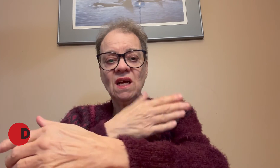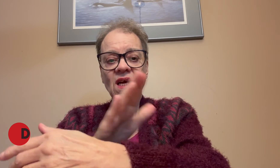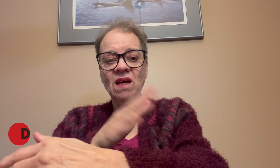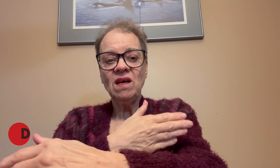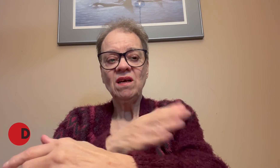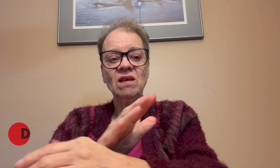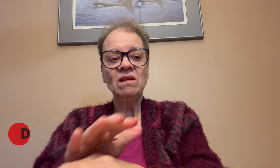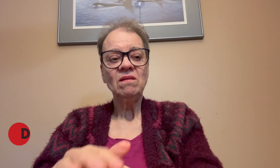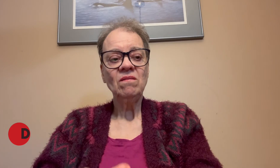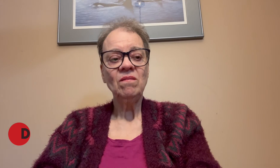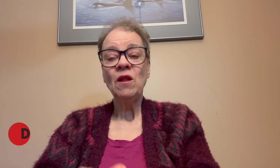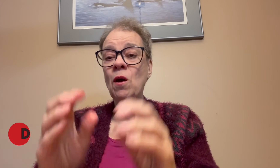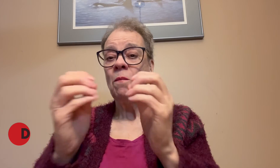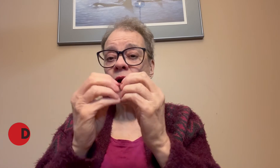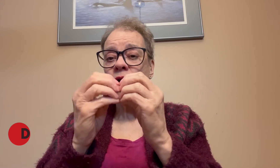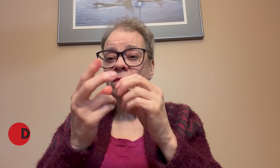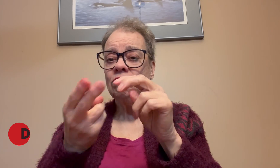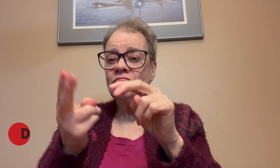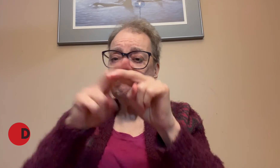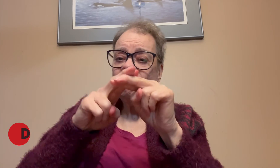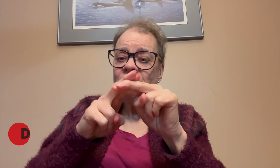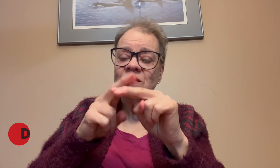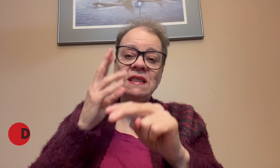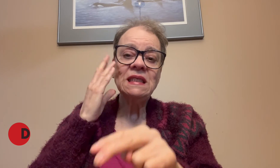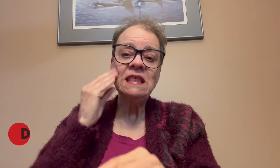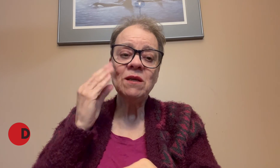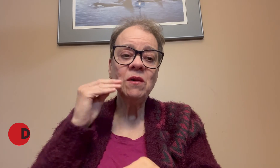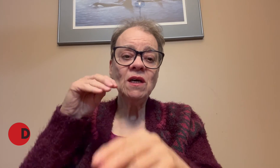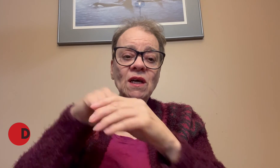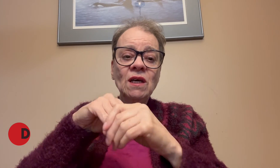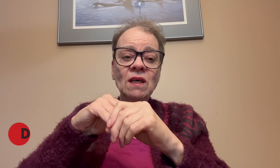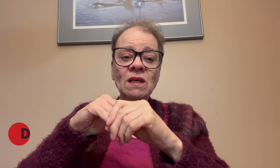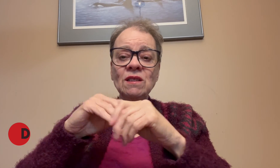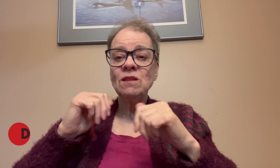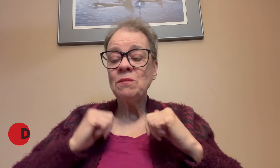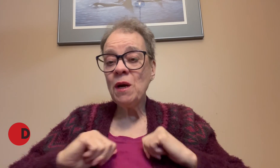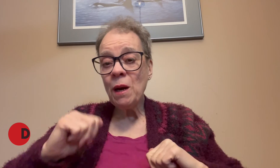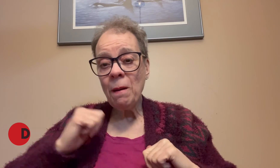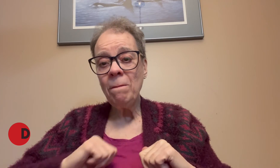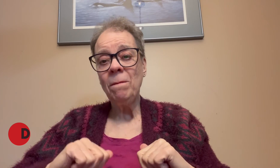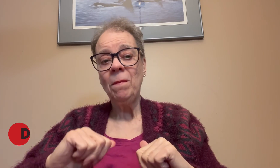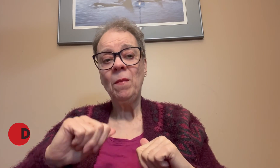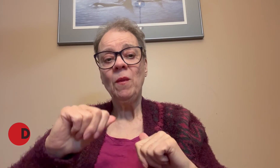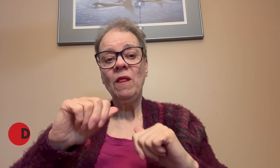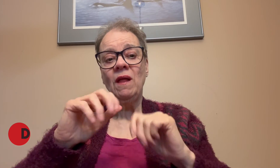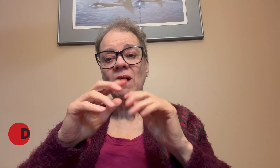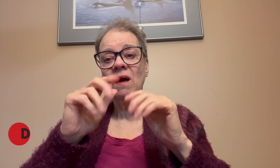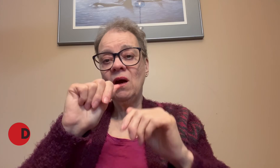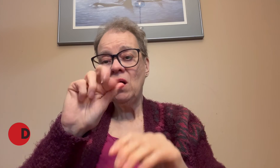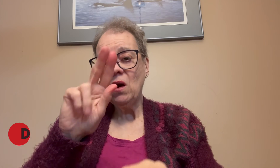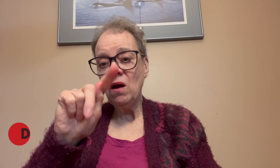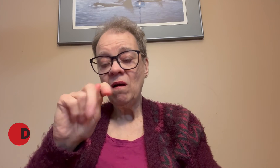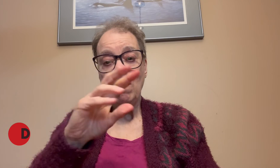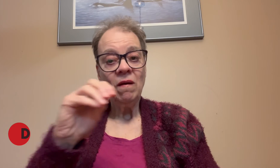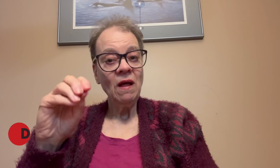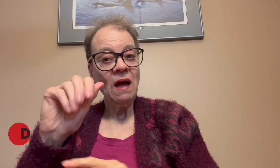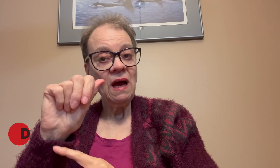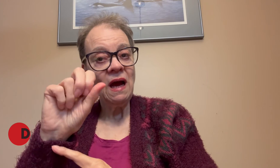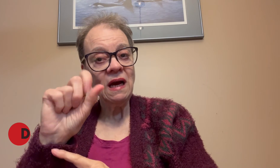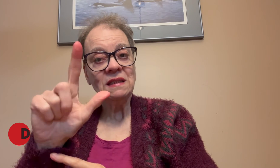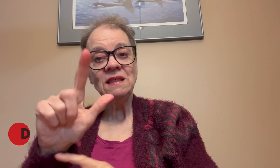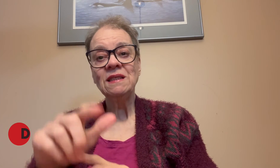and getting more experience in mime Art and ASL.